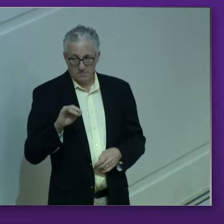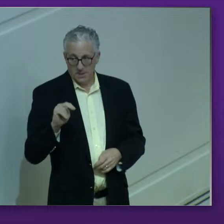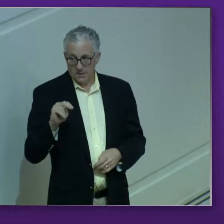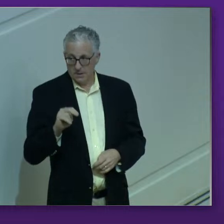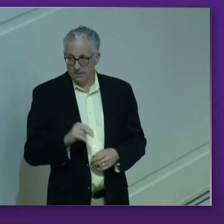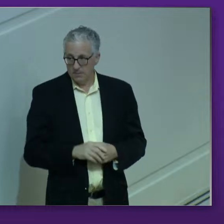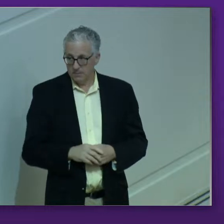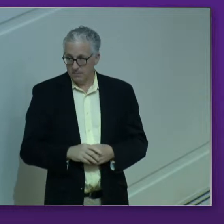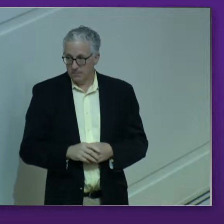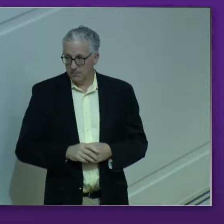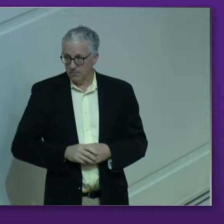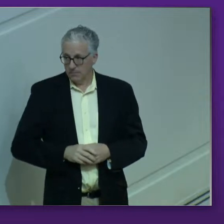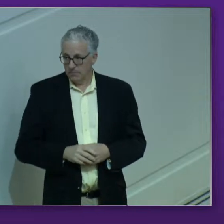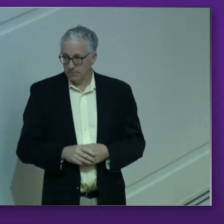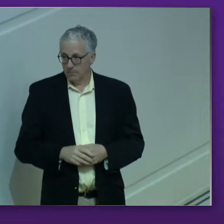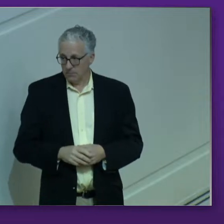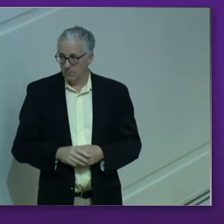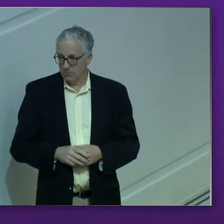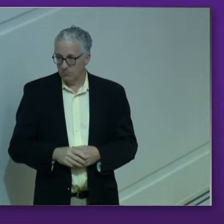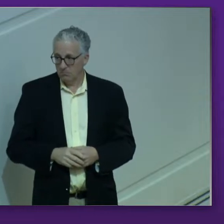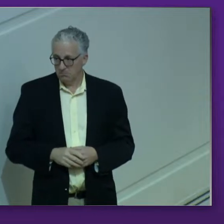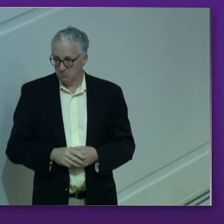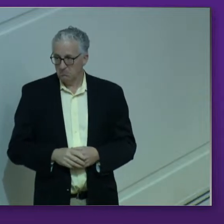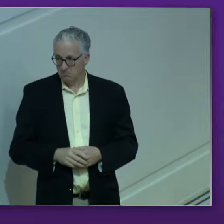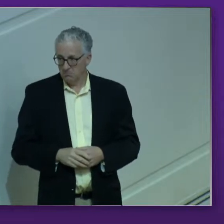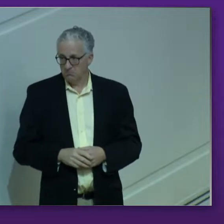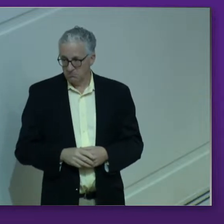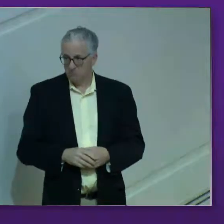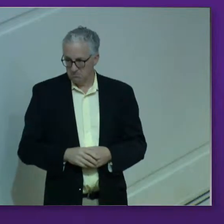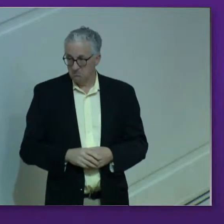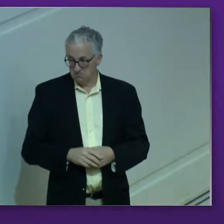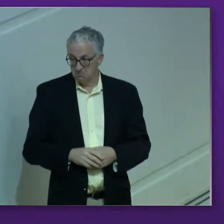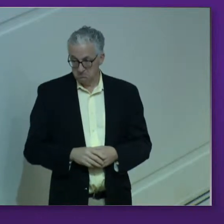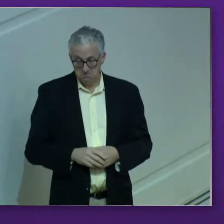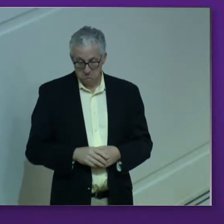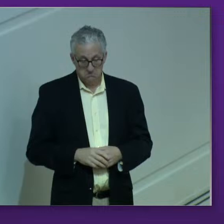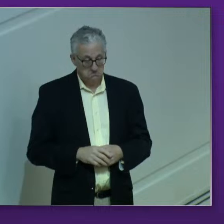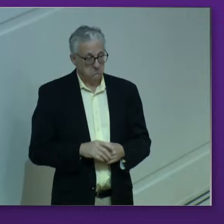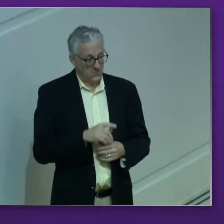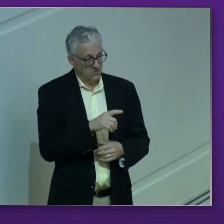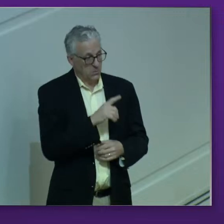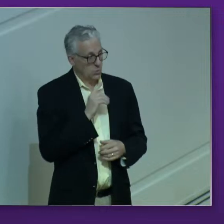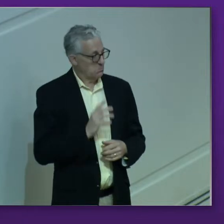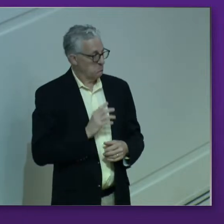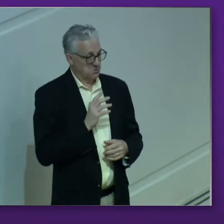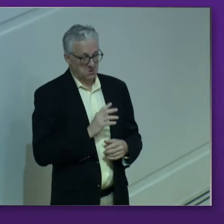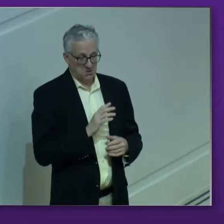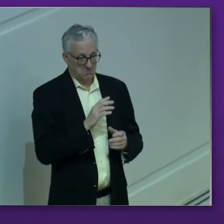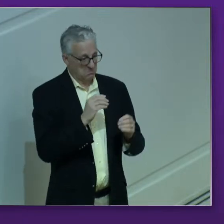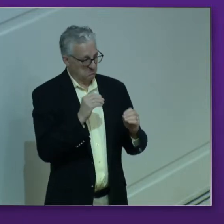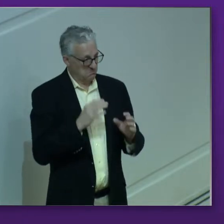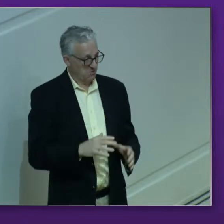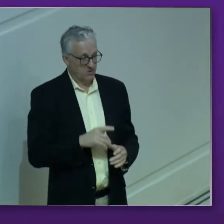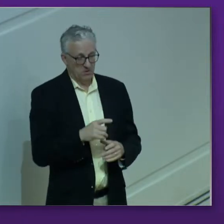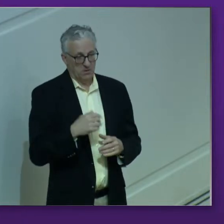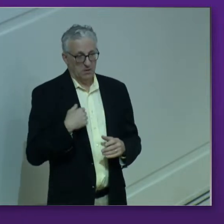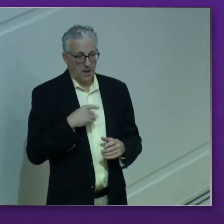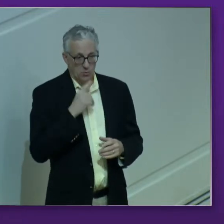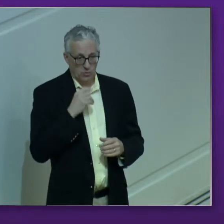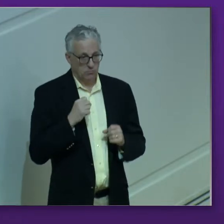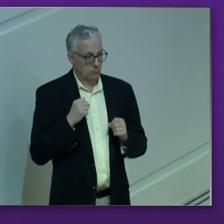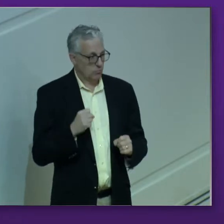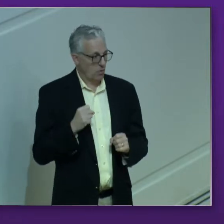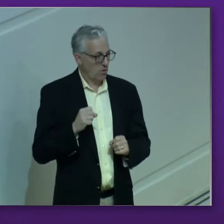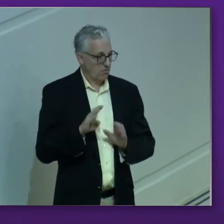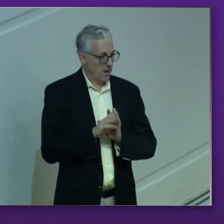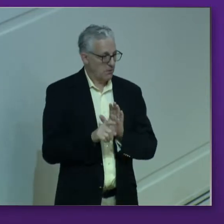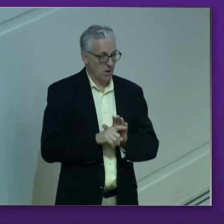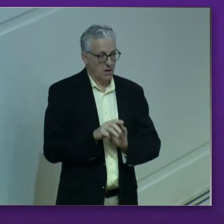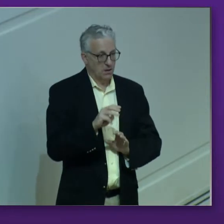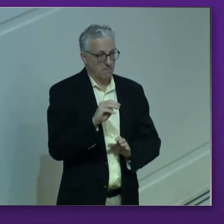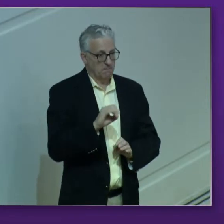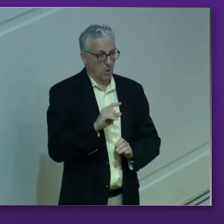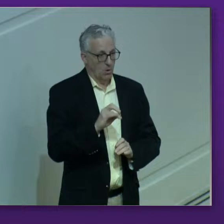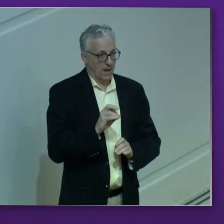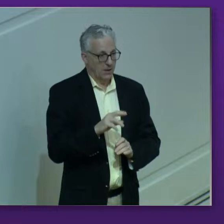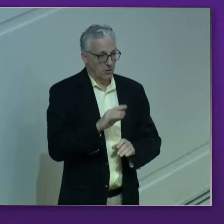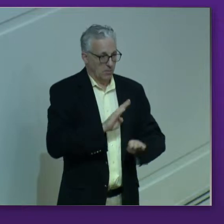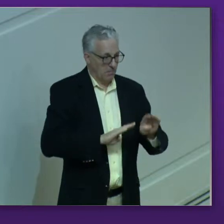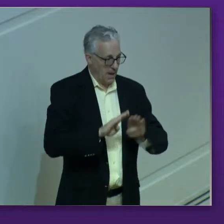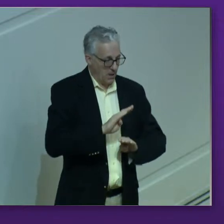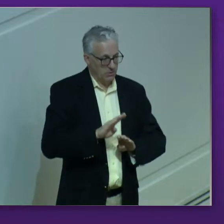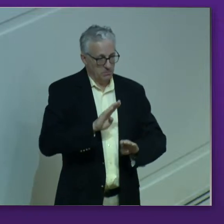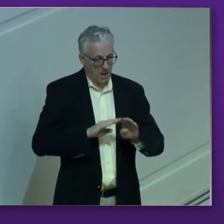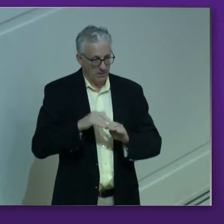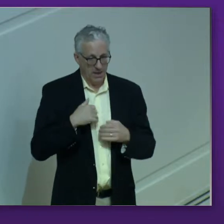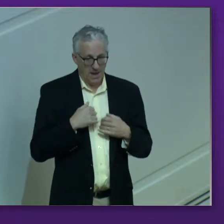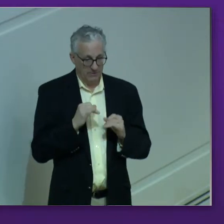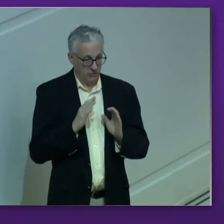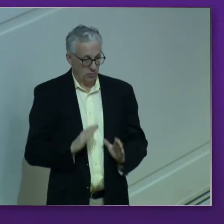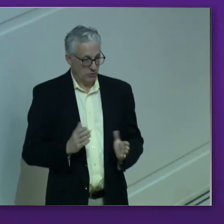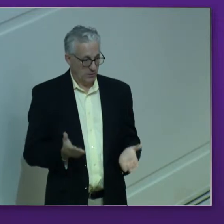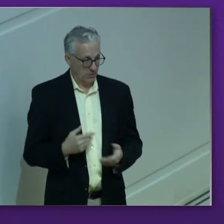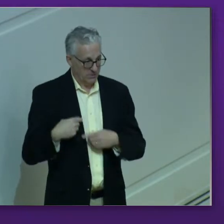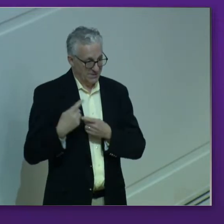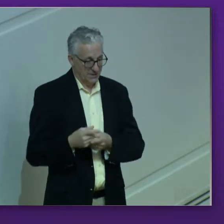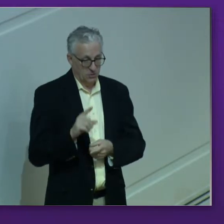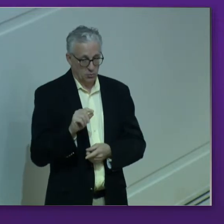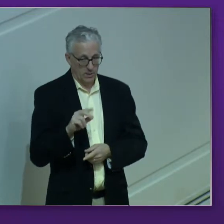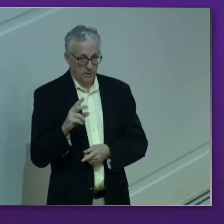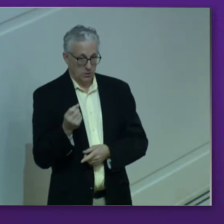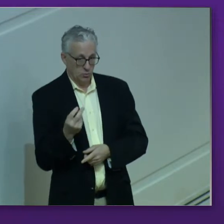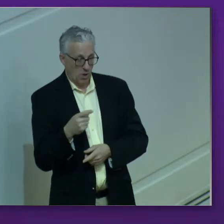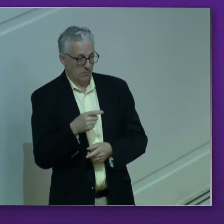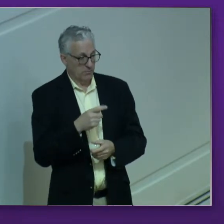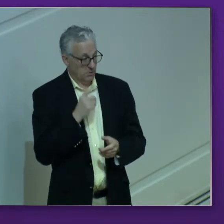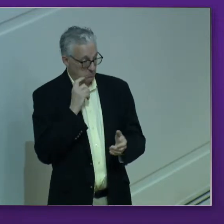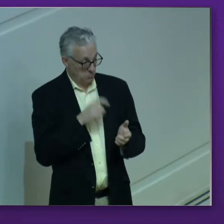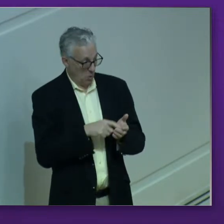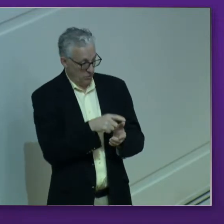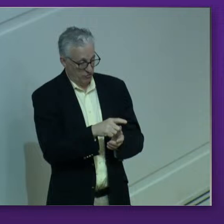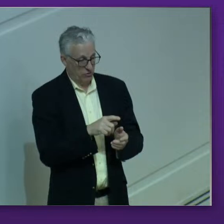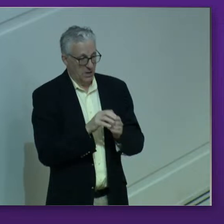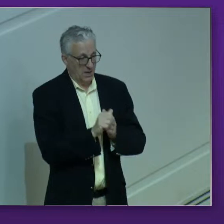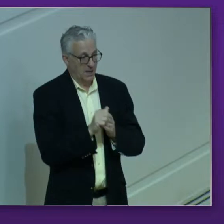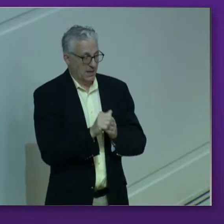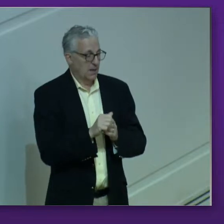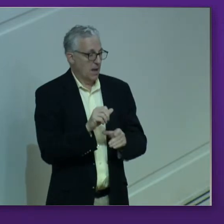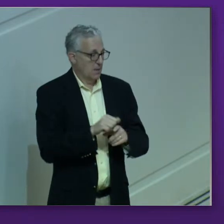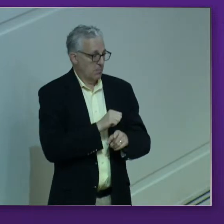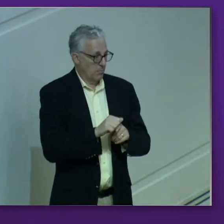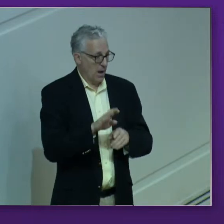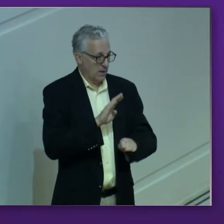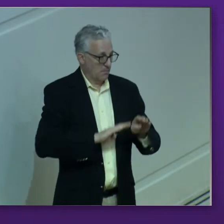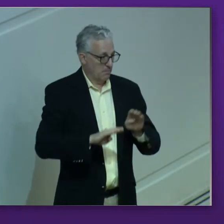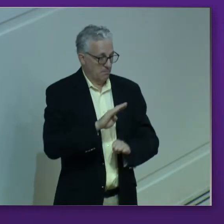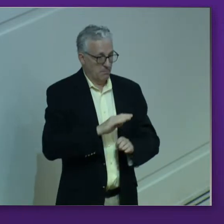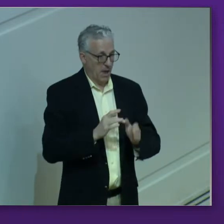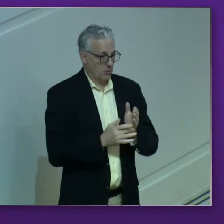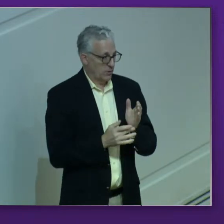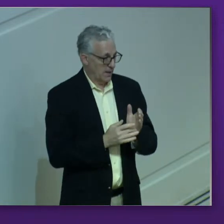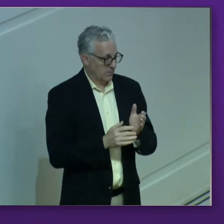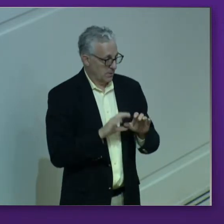NAMES] PLEASE JOIN US.